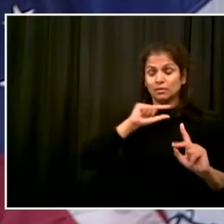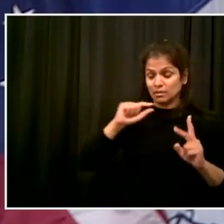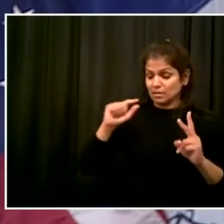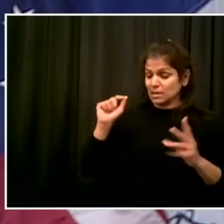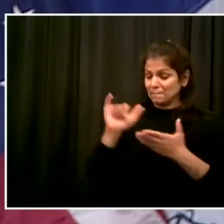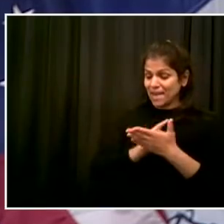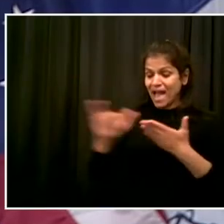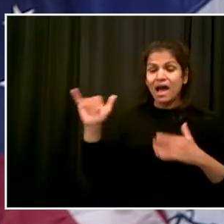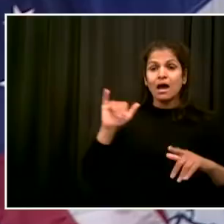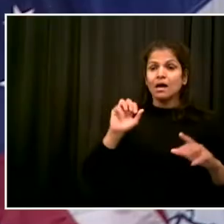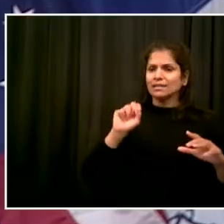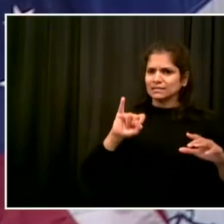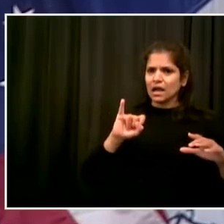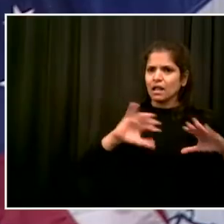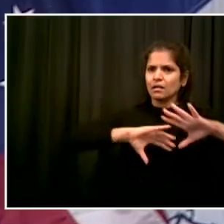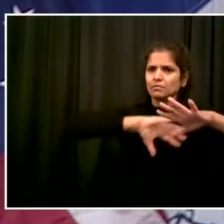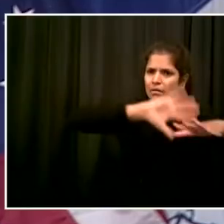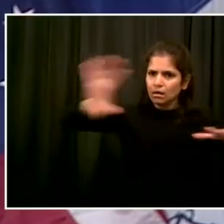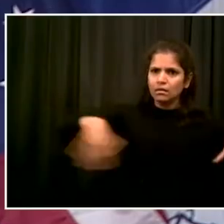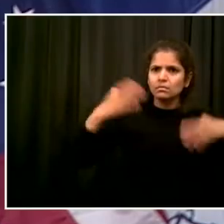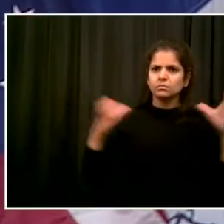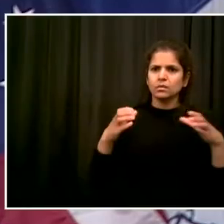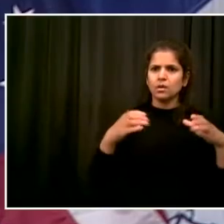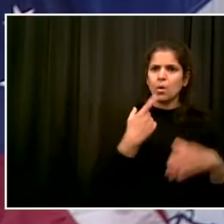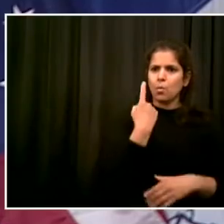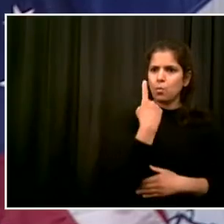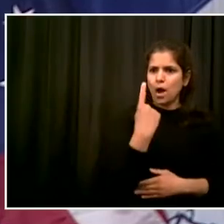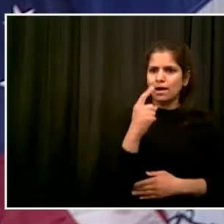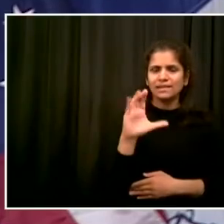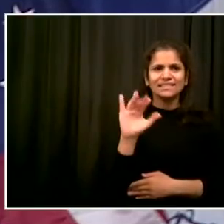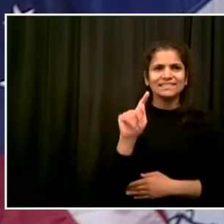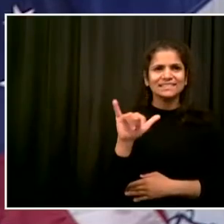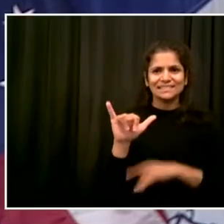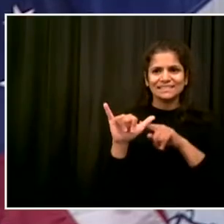PLAN THAT THE STAE TPT U TOGETHER TO SAVE LIVES AND